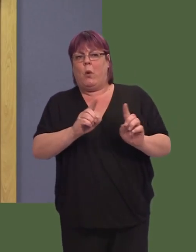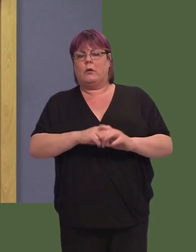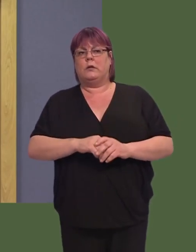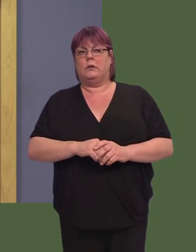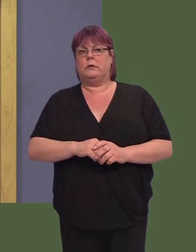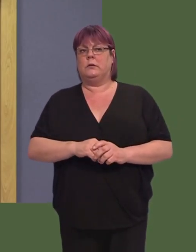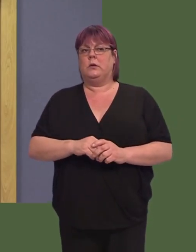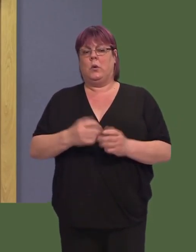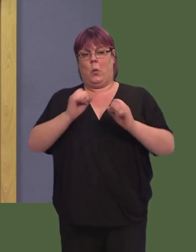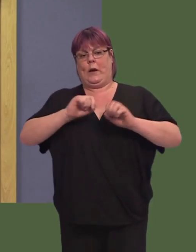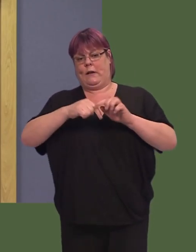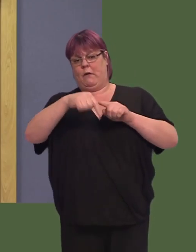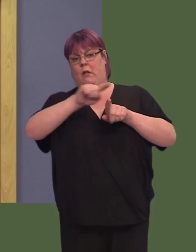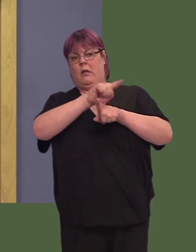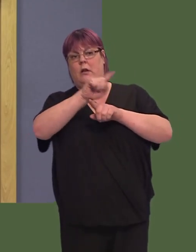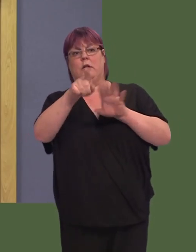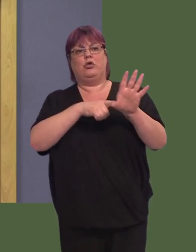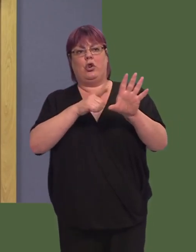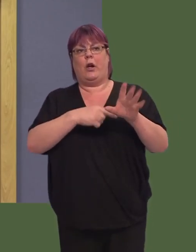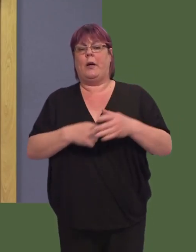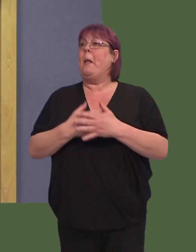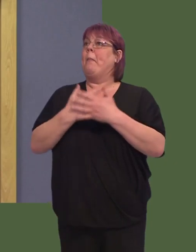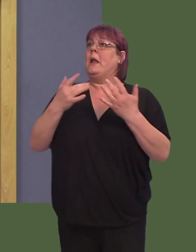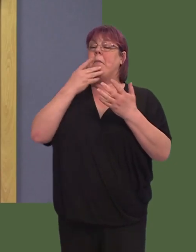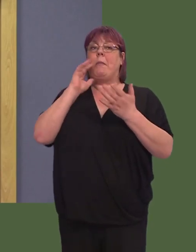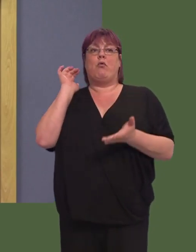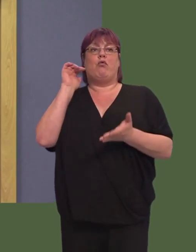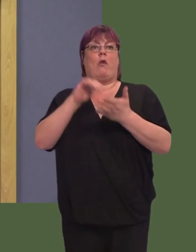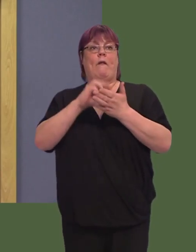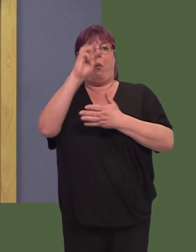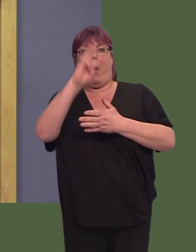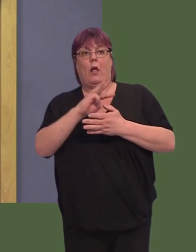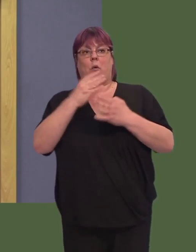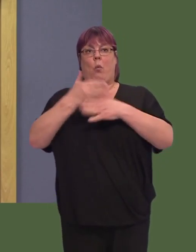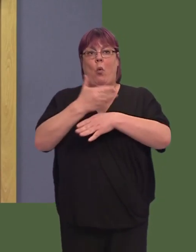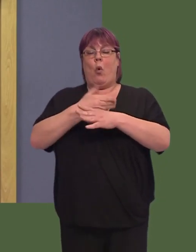As for many businesses, visitors, commuters and constituents, the option of doing nothing,